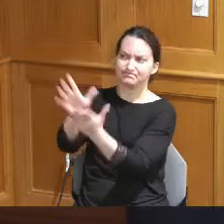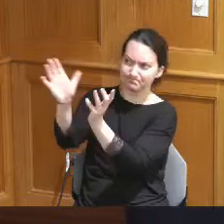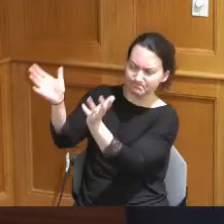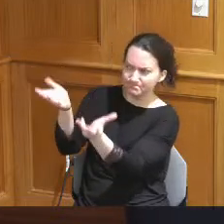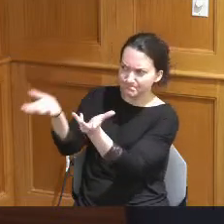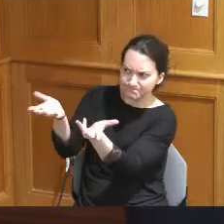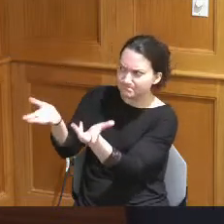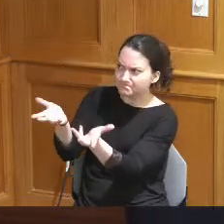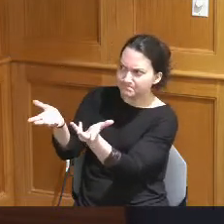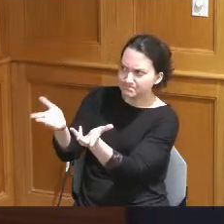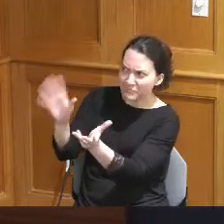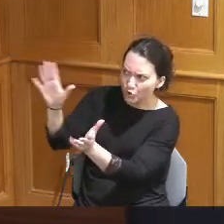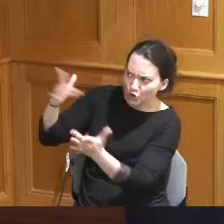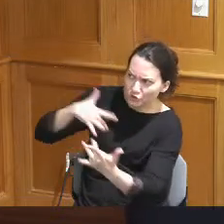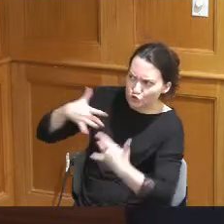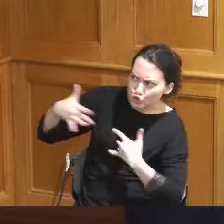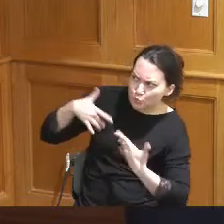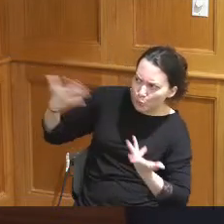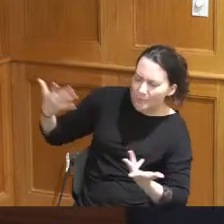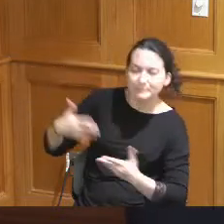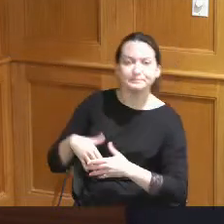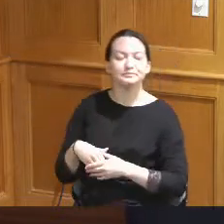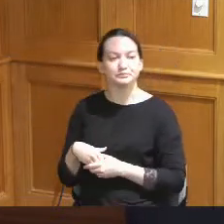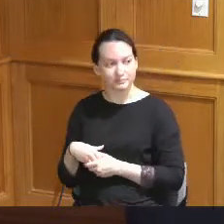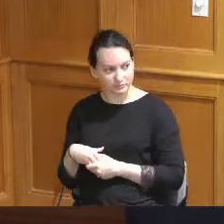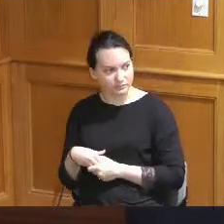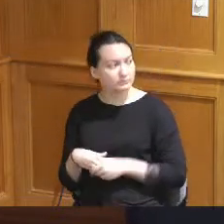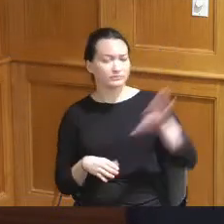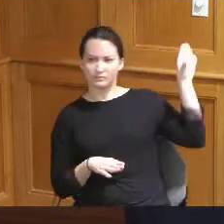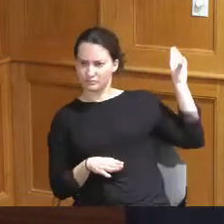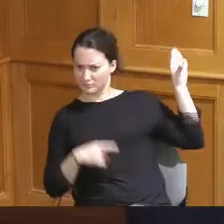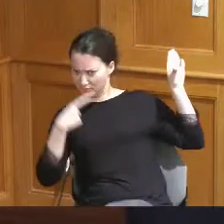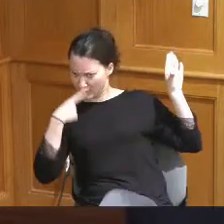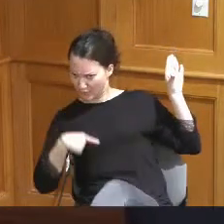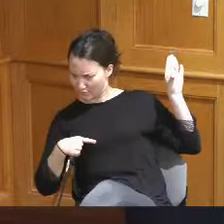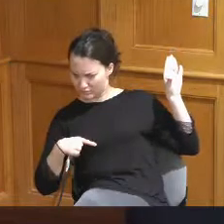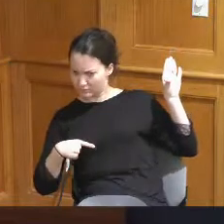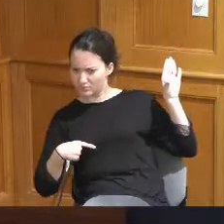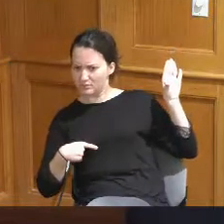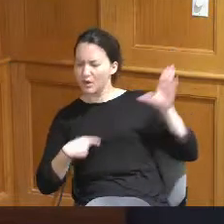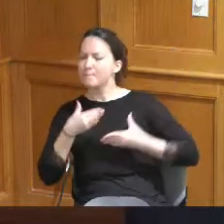what their con their concerns were before you do that can you tell us what's the process of